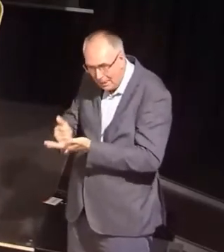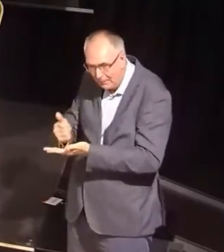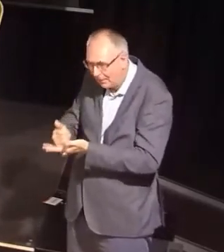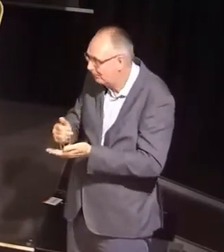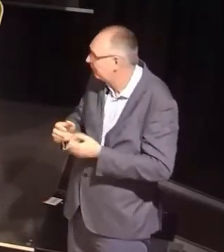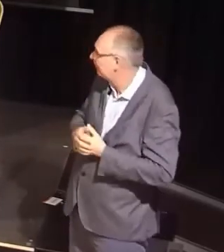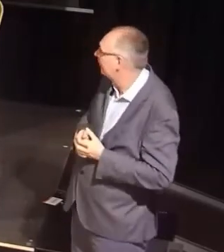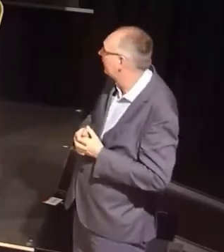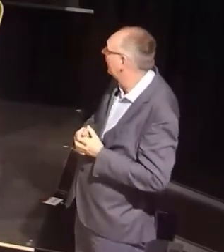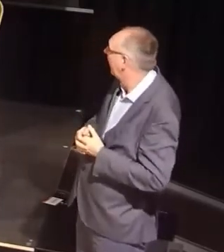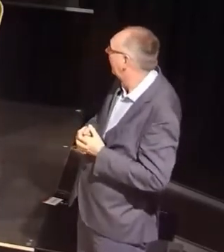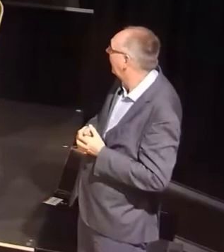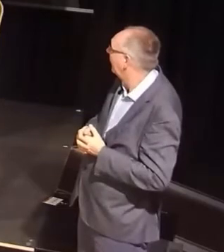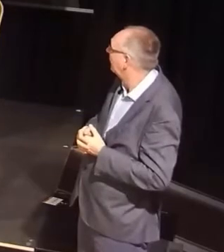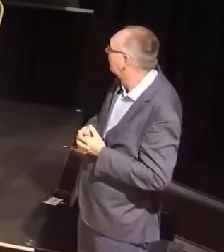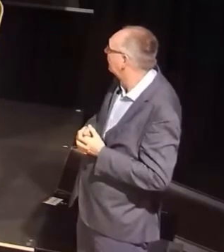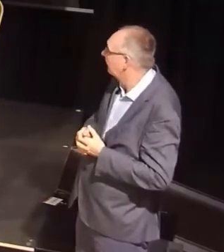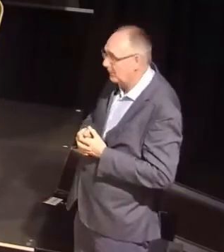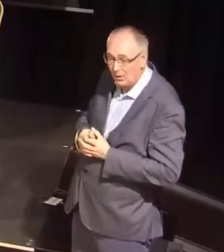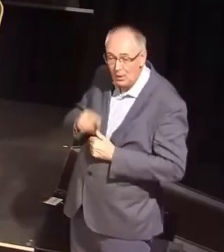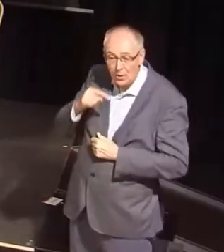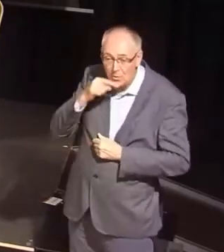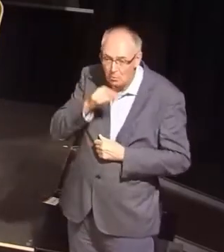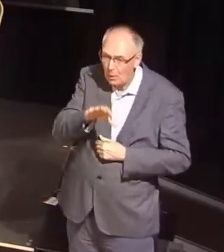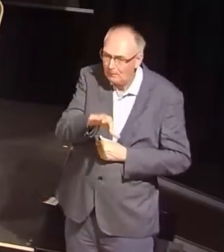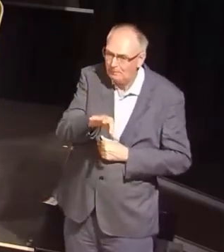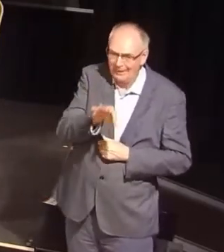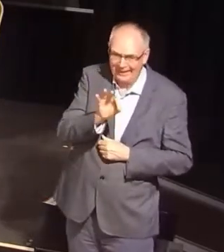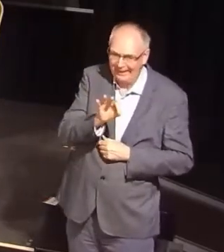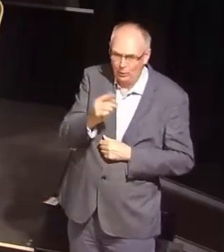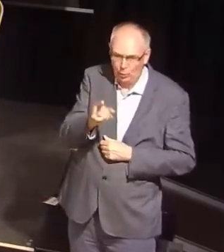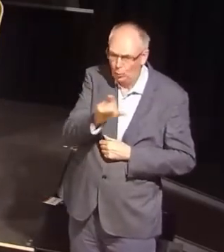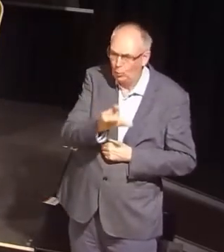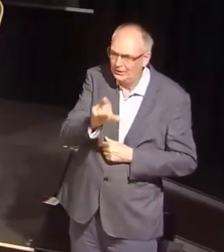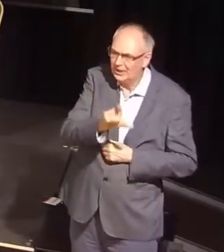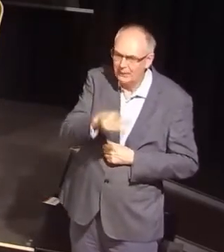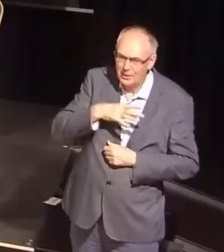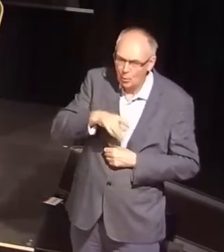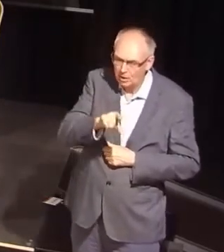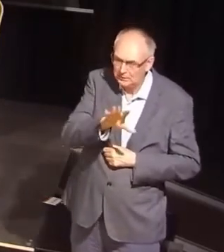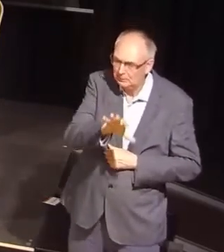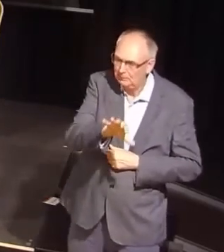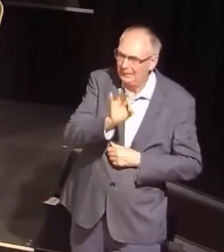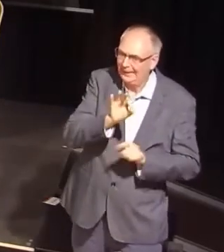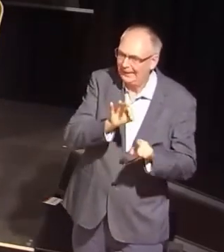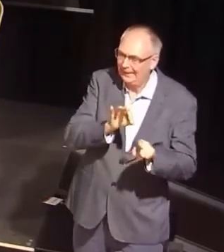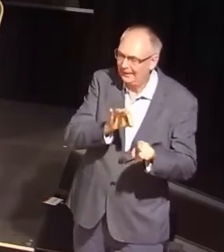when he selected the character he wanted to play as. And his granddad saw on the screen was it was,